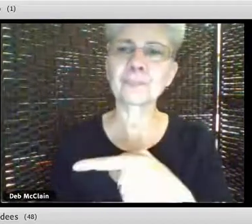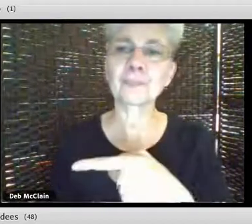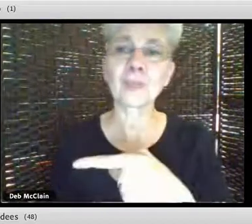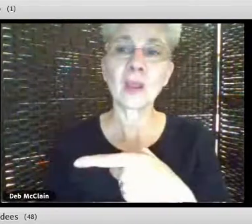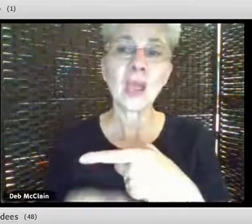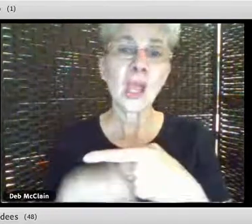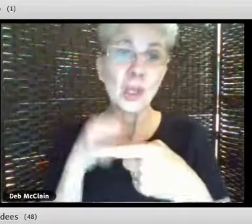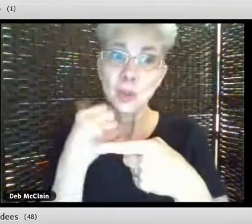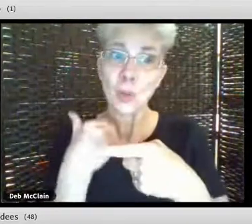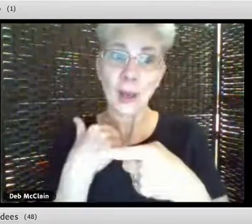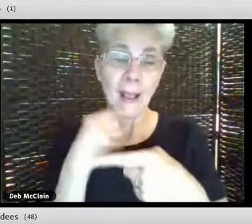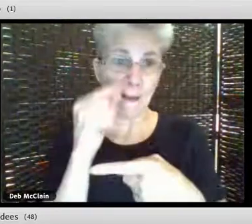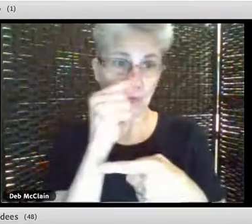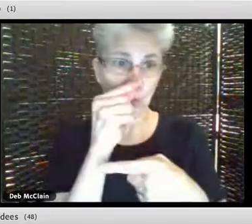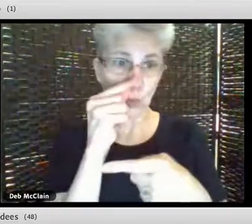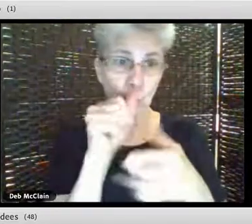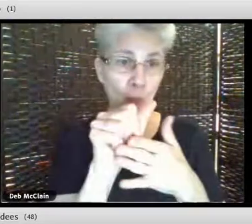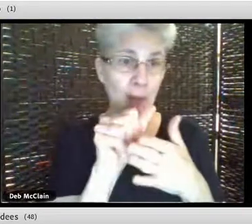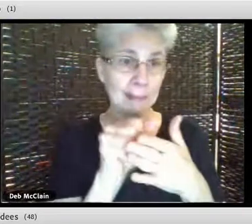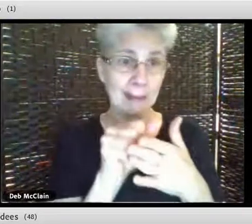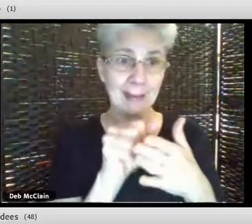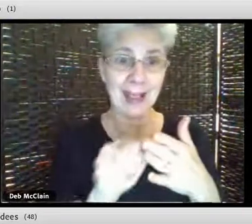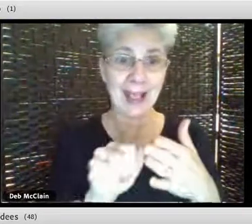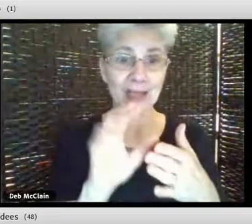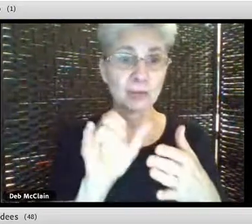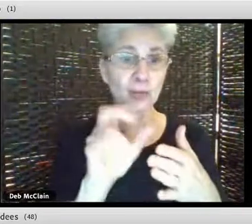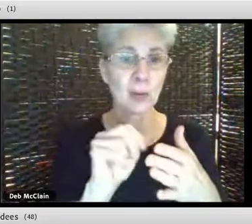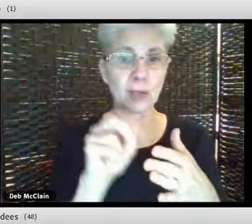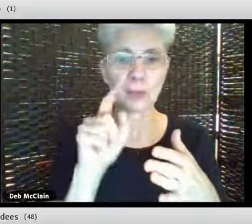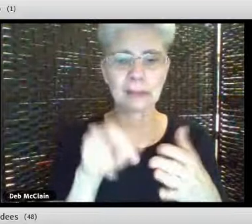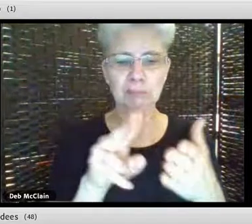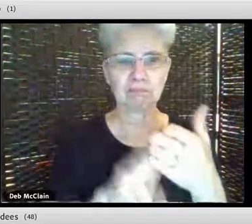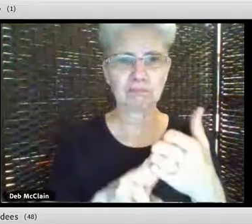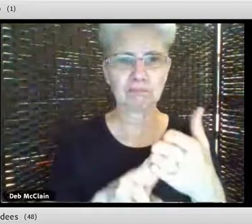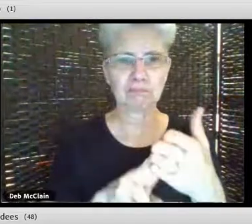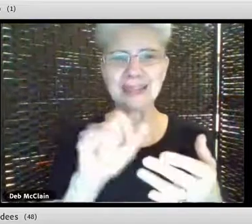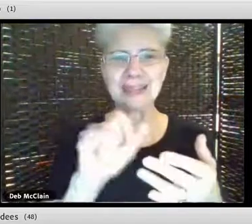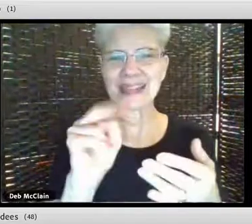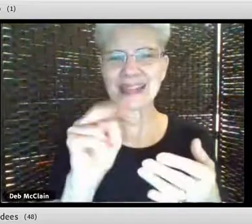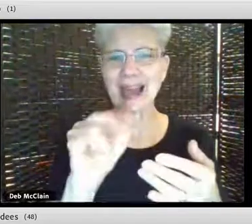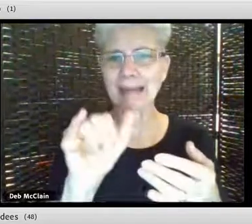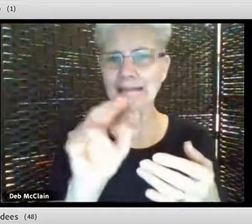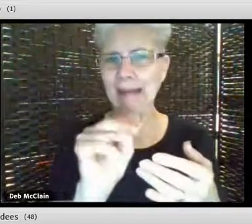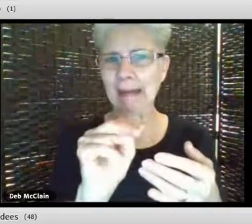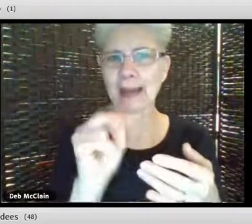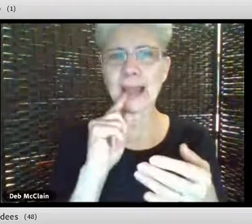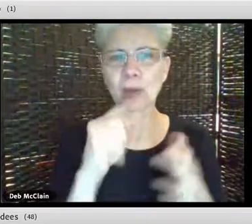So if you don't have a Google account, anywhere on any Google screen, you can click on sign in, and it's going to take you